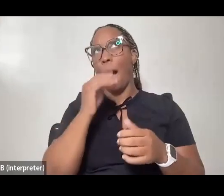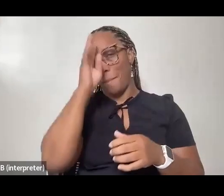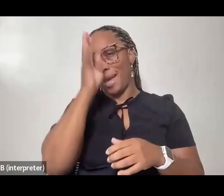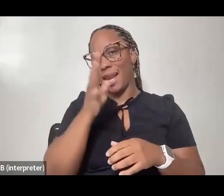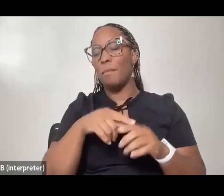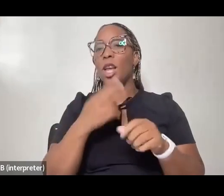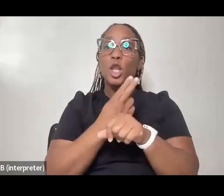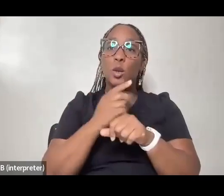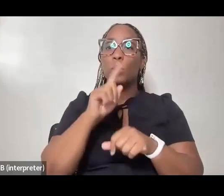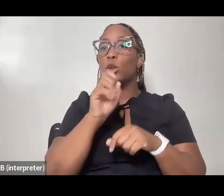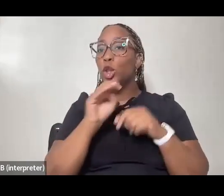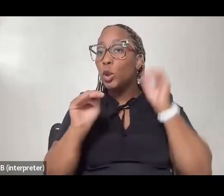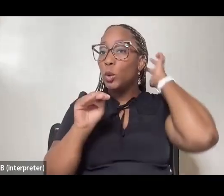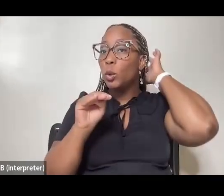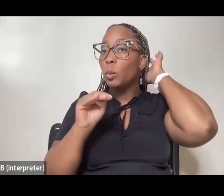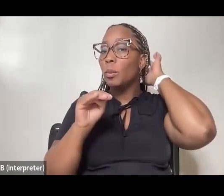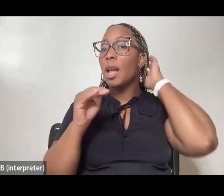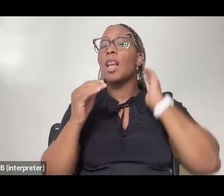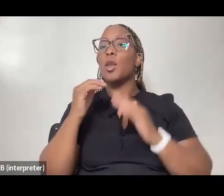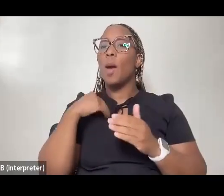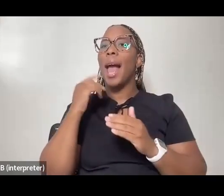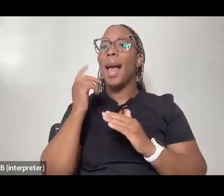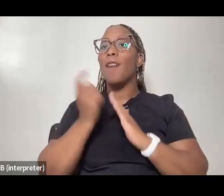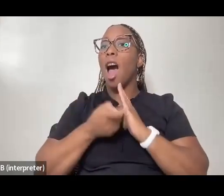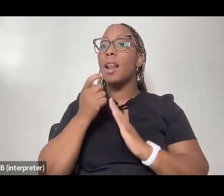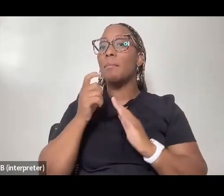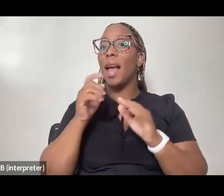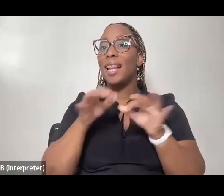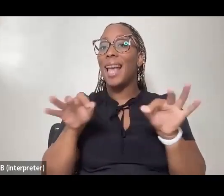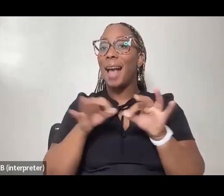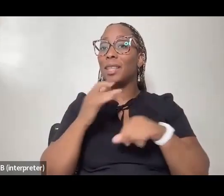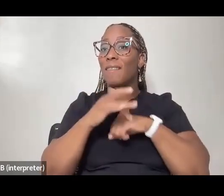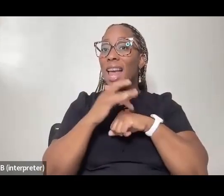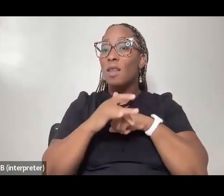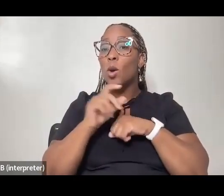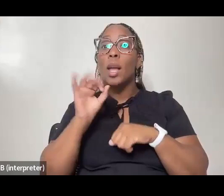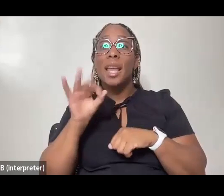be using zoom. Automatic captions will be available. If you have any specific